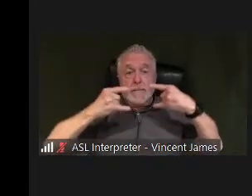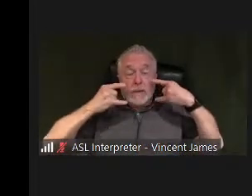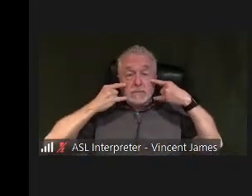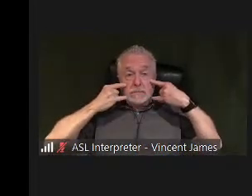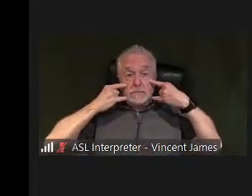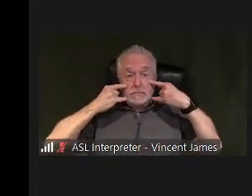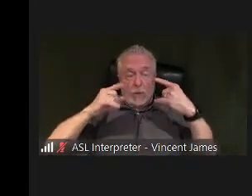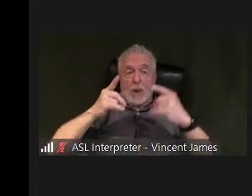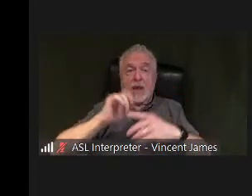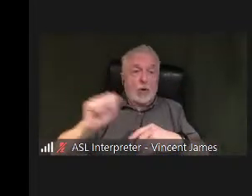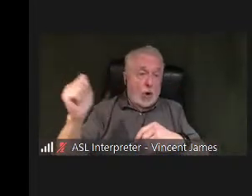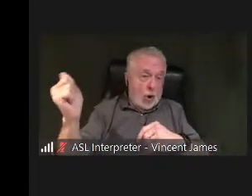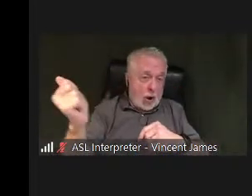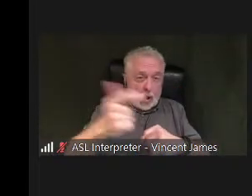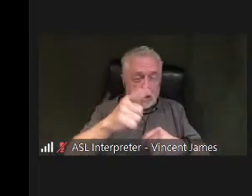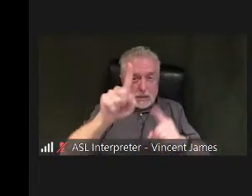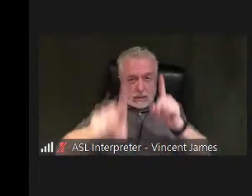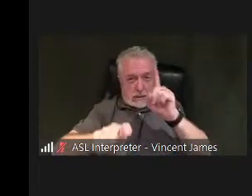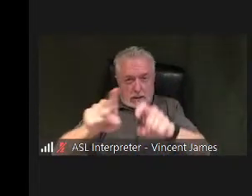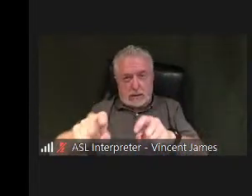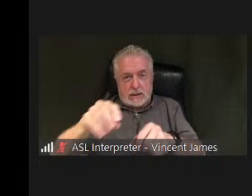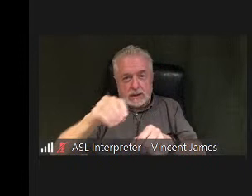We ask that everybody in well indoors will